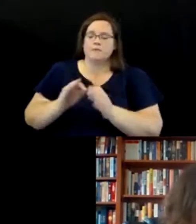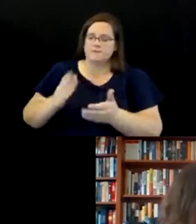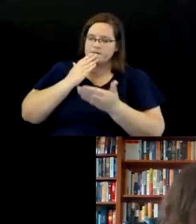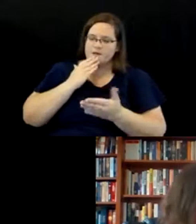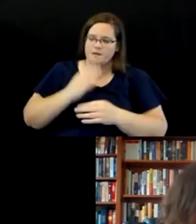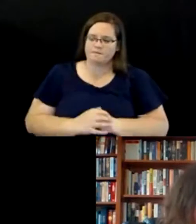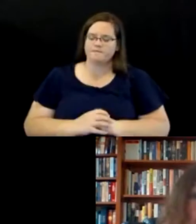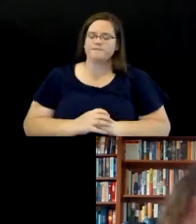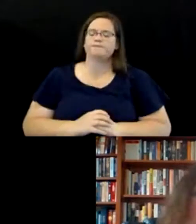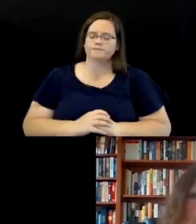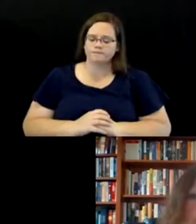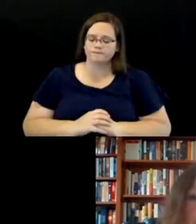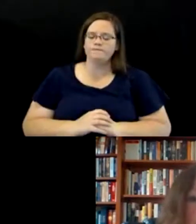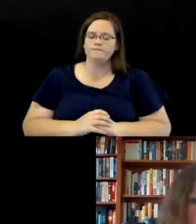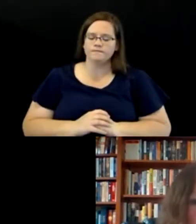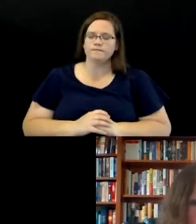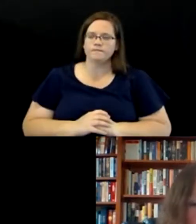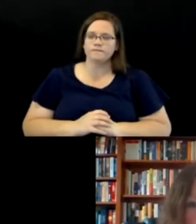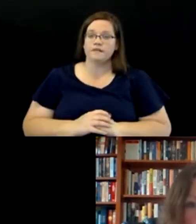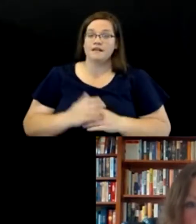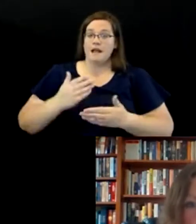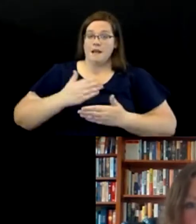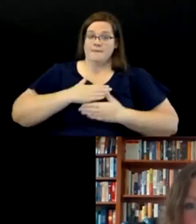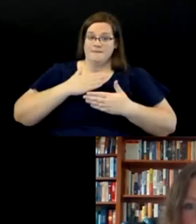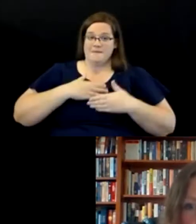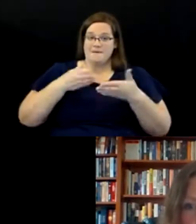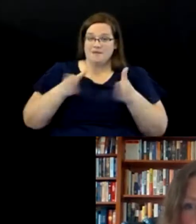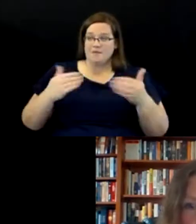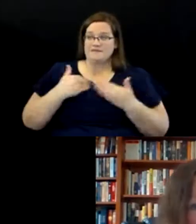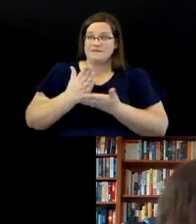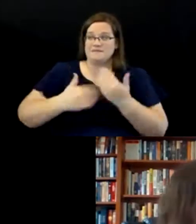So I'm happy to open this up. We have some time for just questions from